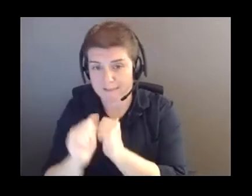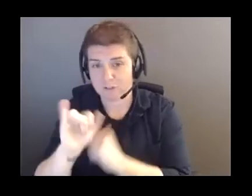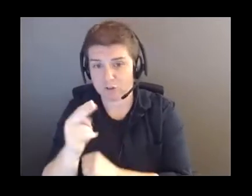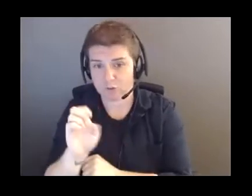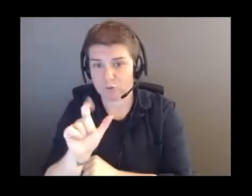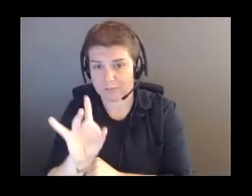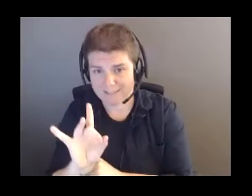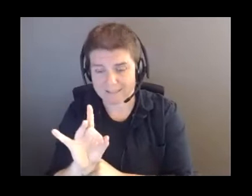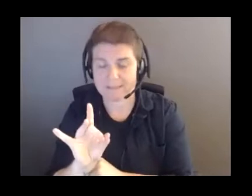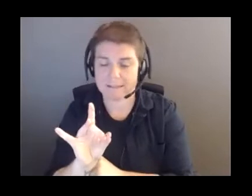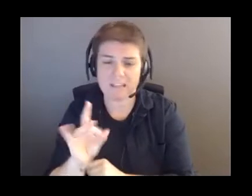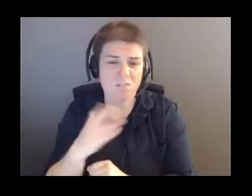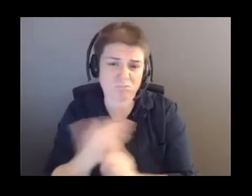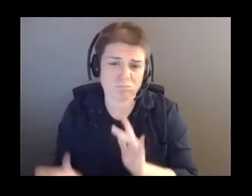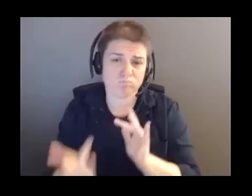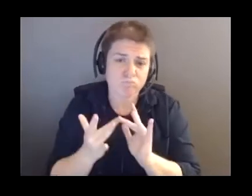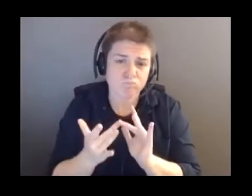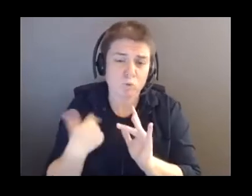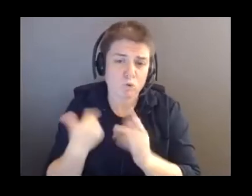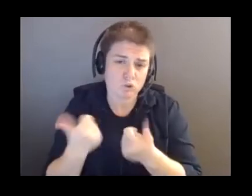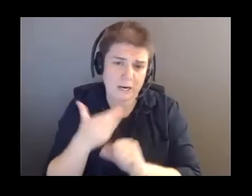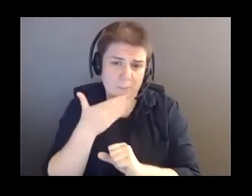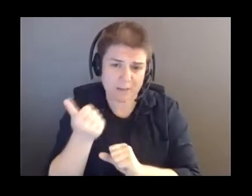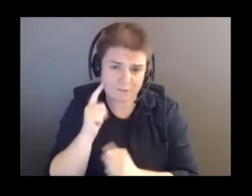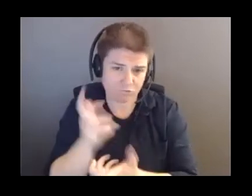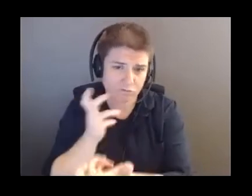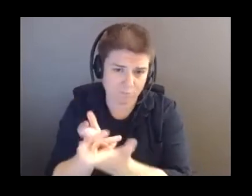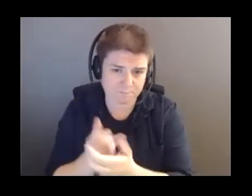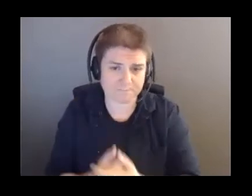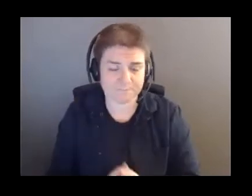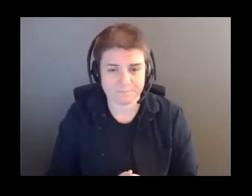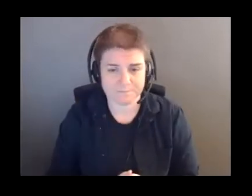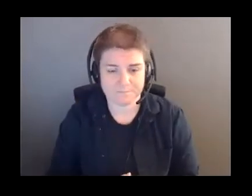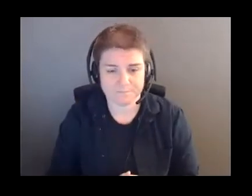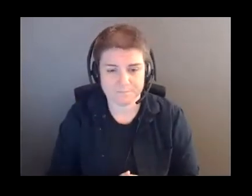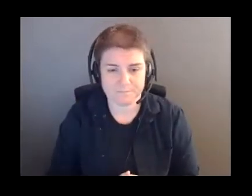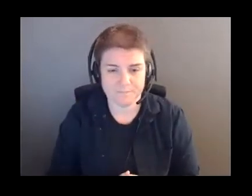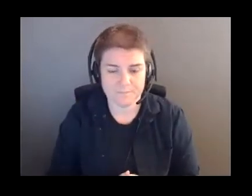reach out anyway and we will do our best to accommodate your request! If requesting assistance,